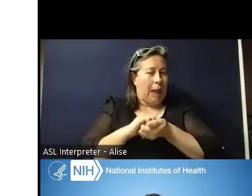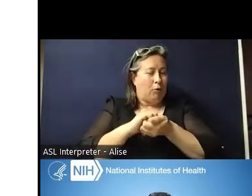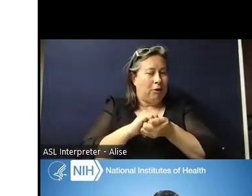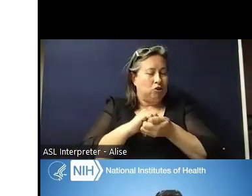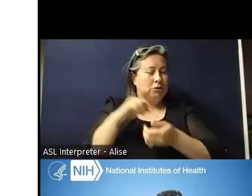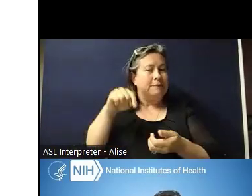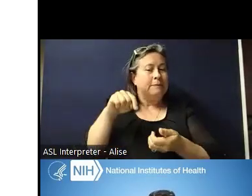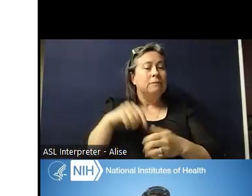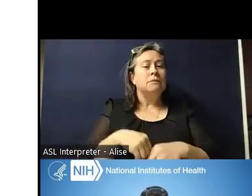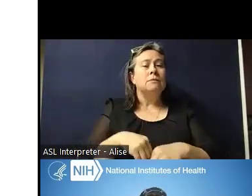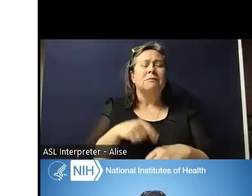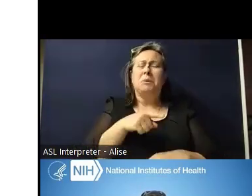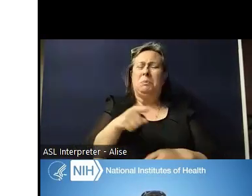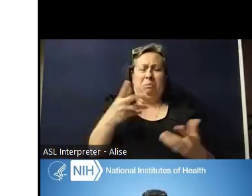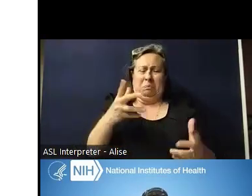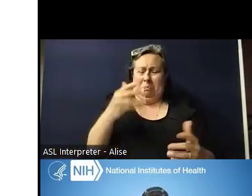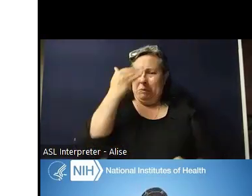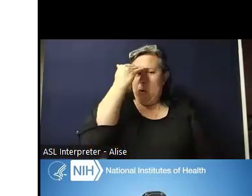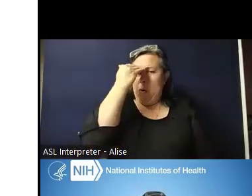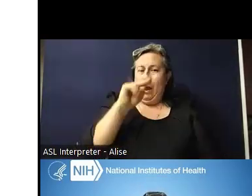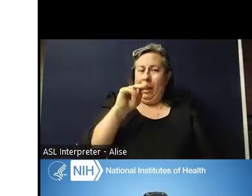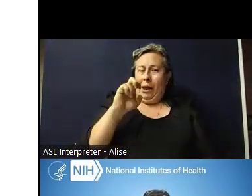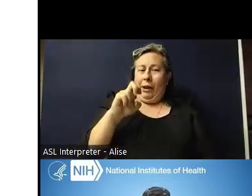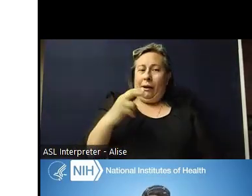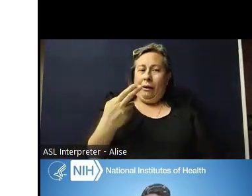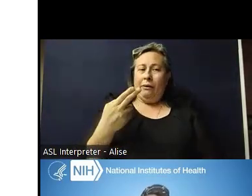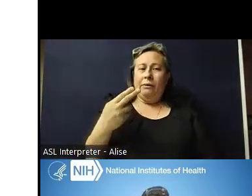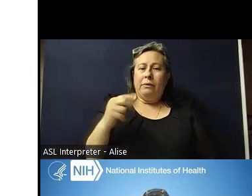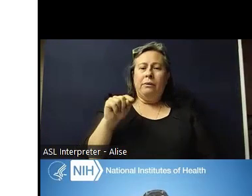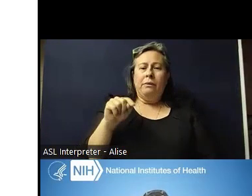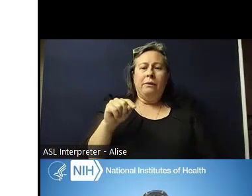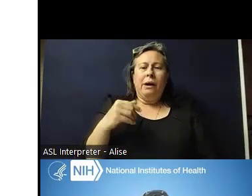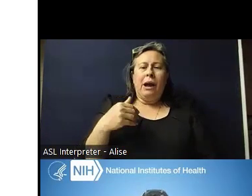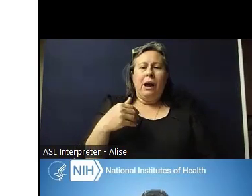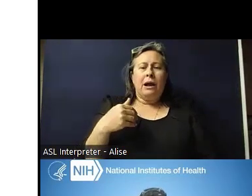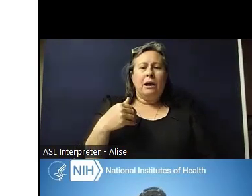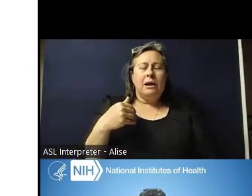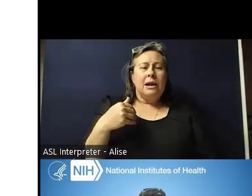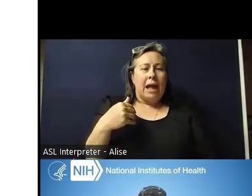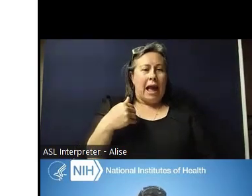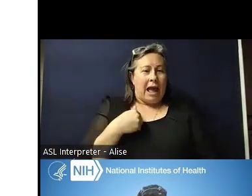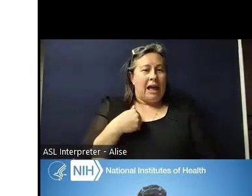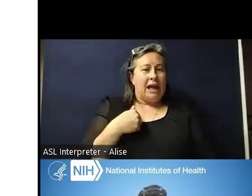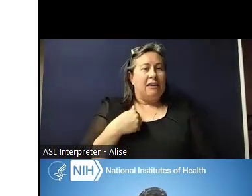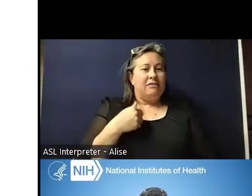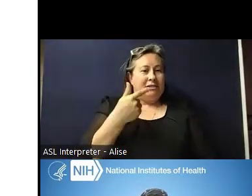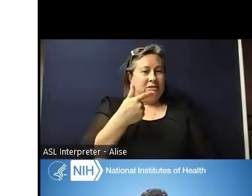As you know, NIH has the NIH Guide for Grants and Contracts.